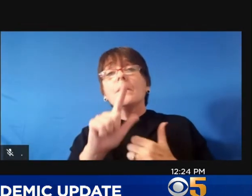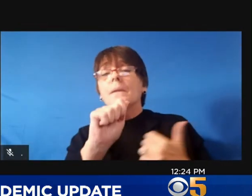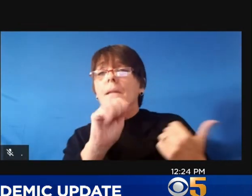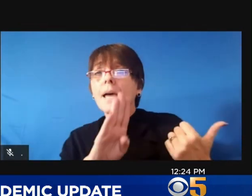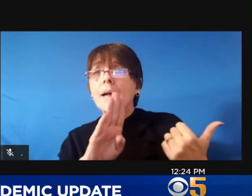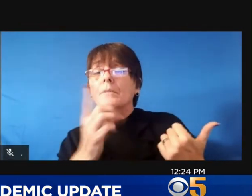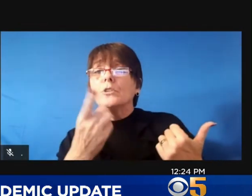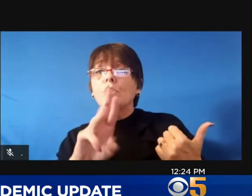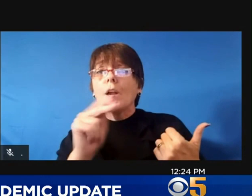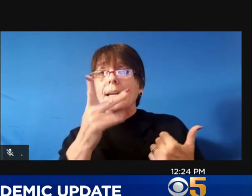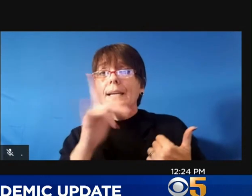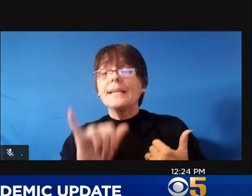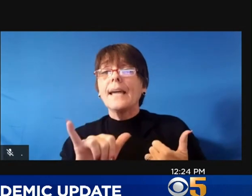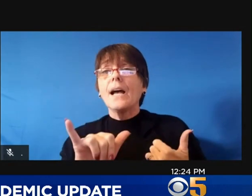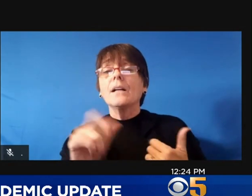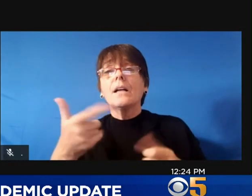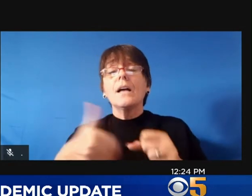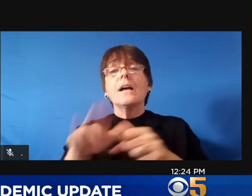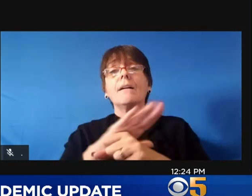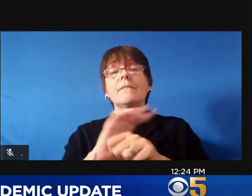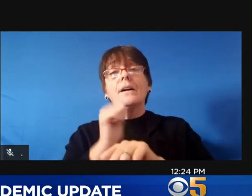LOCALLY OR TRACKING IT IN FROM